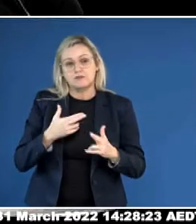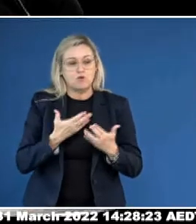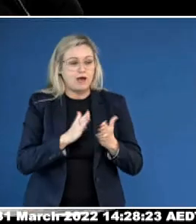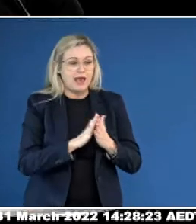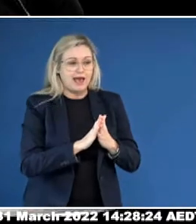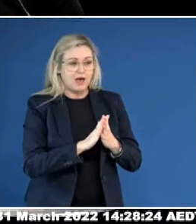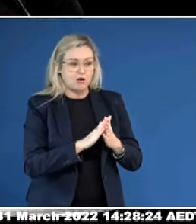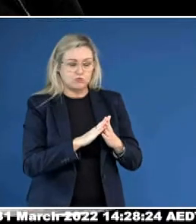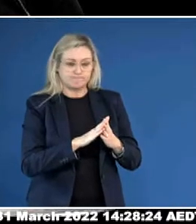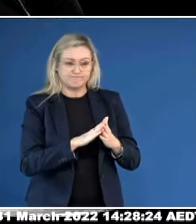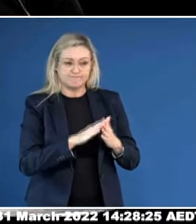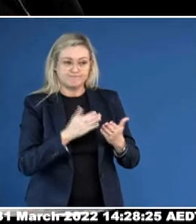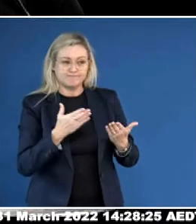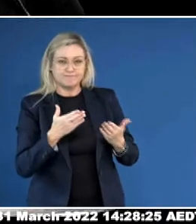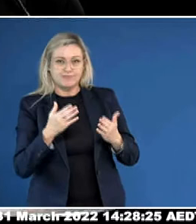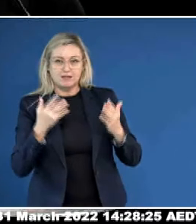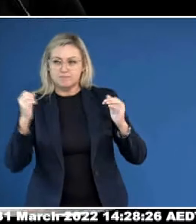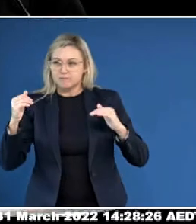of the ways that power and oppression work for people.